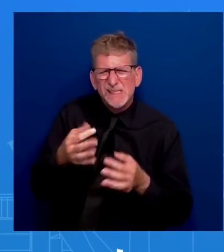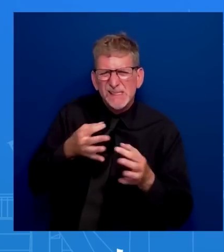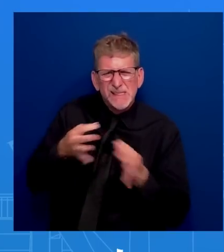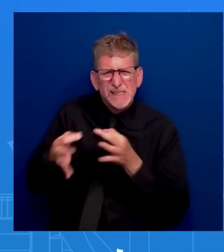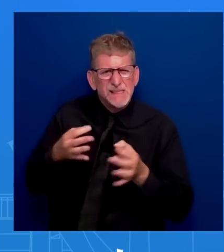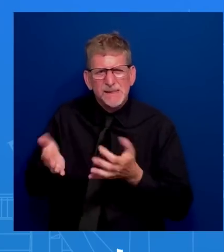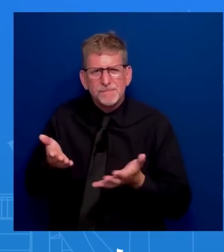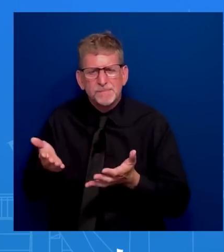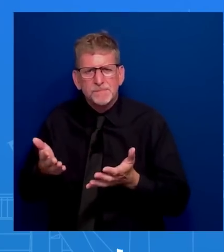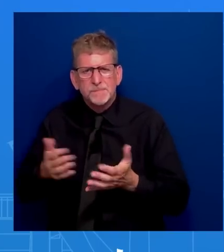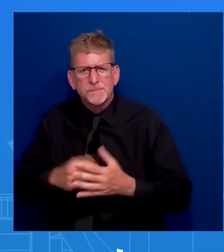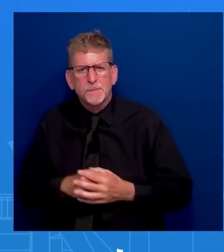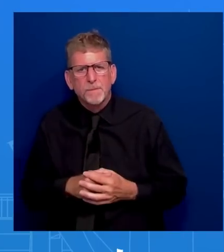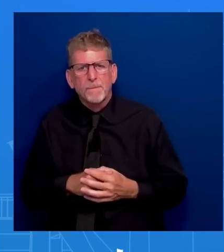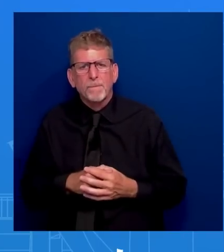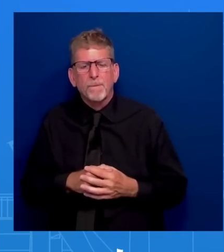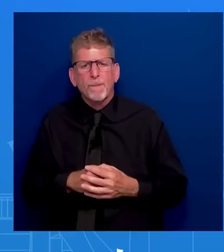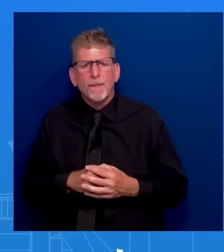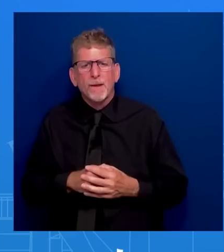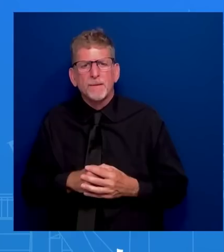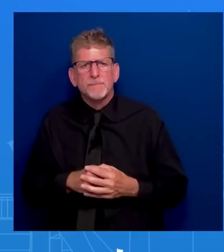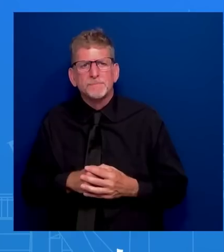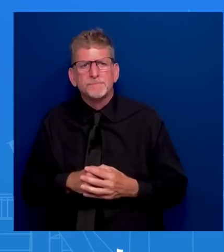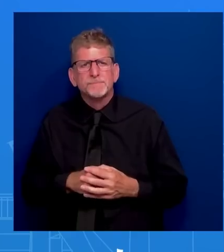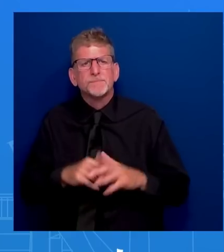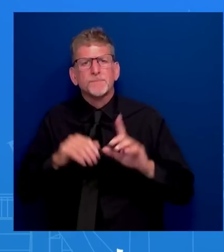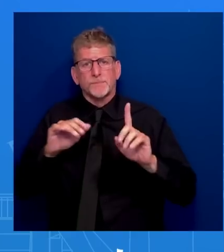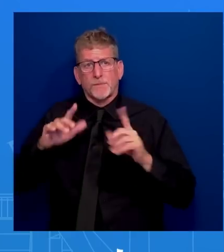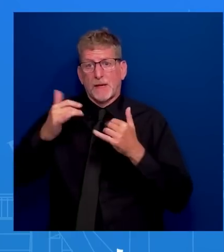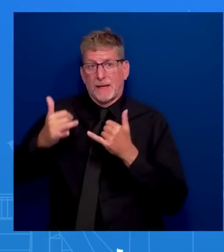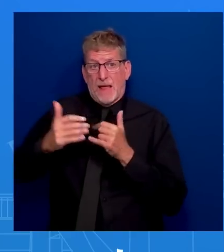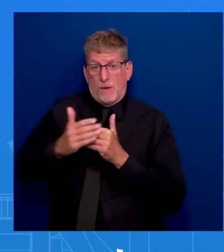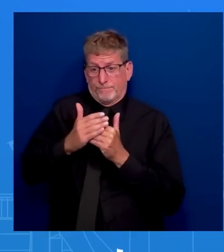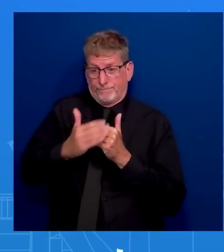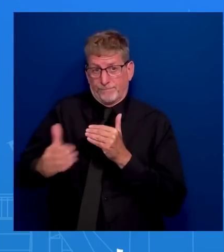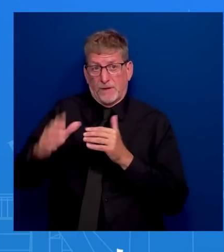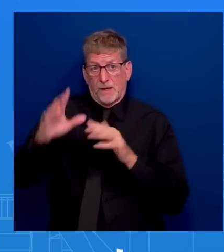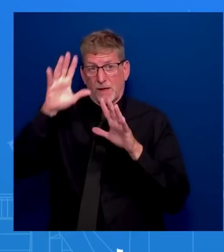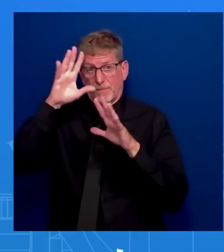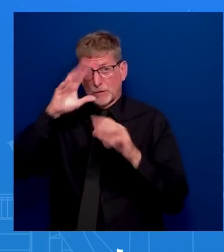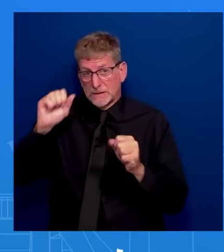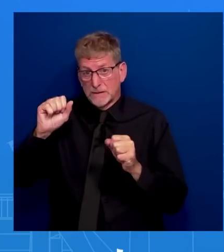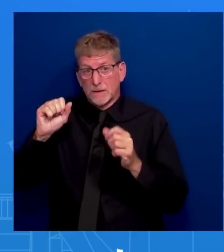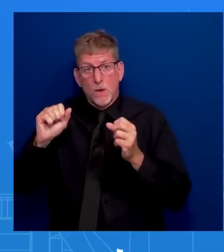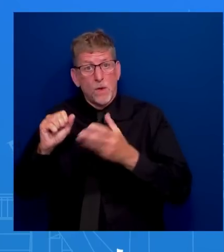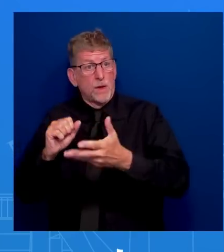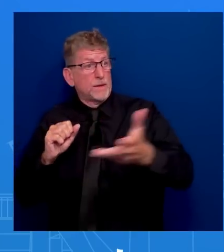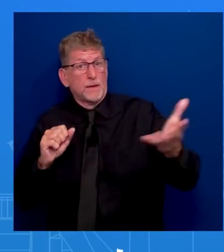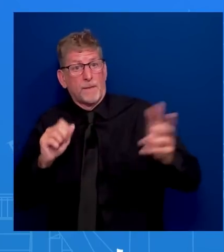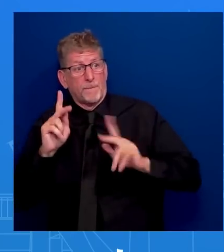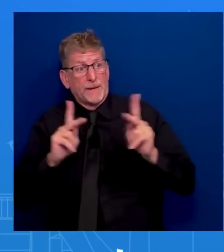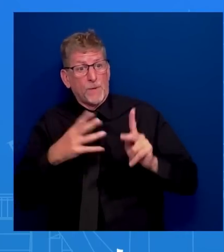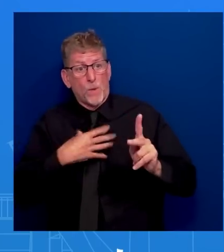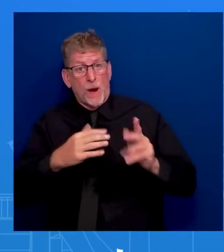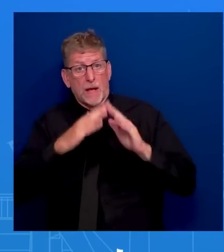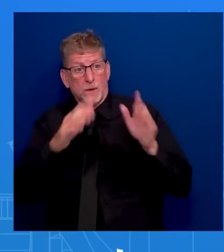will the President or anybody from the White House be engaged in any briefings with the Department of Justice over this search or the investigation?